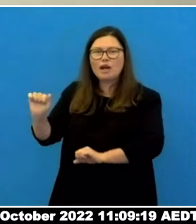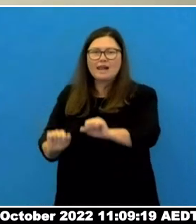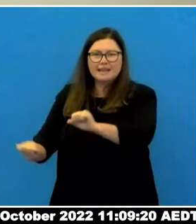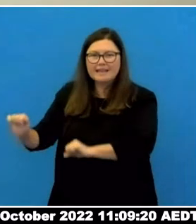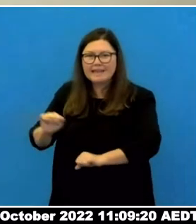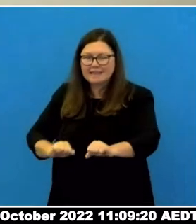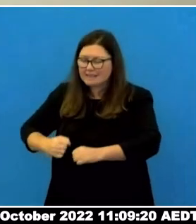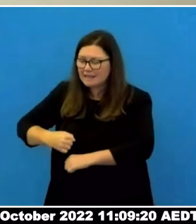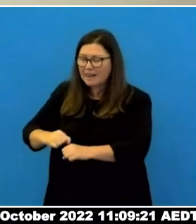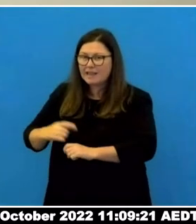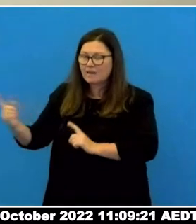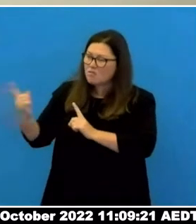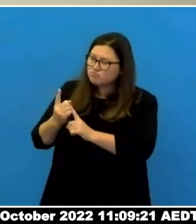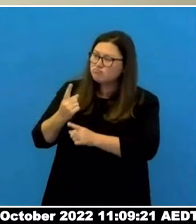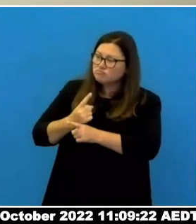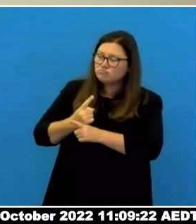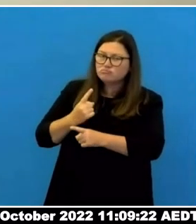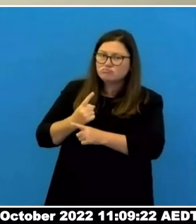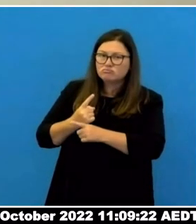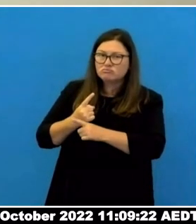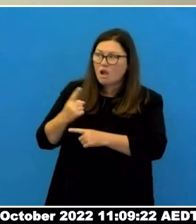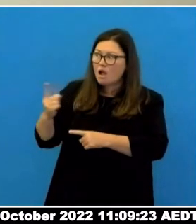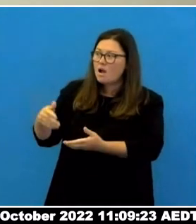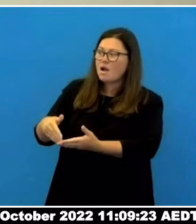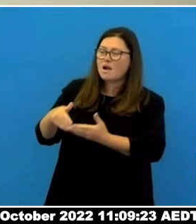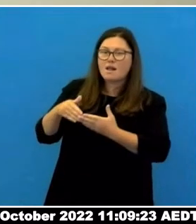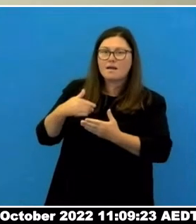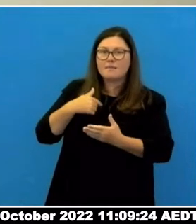He then helped me find a house with some Indian and Pakistani people